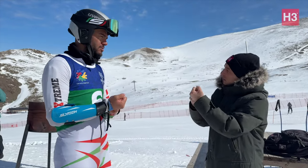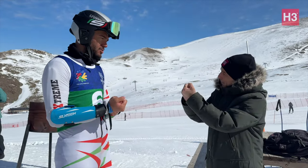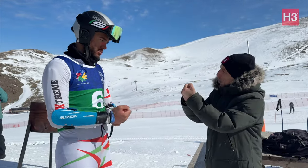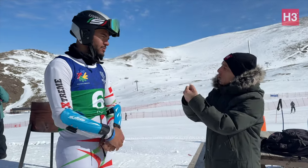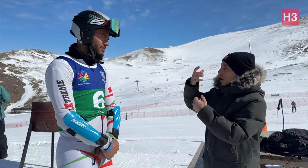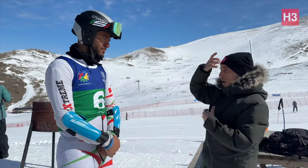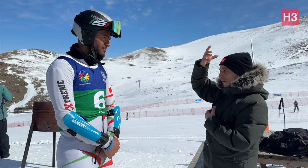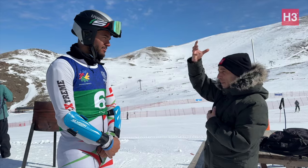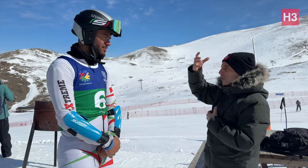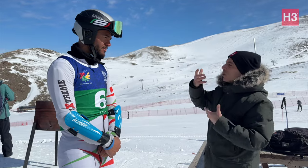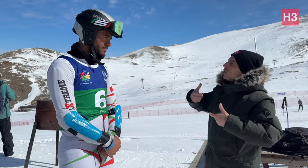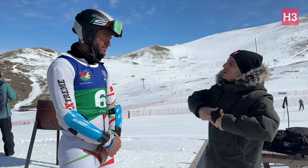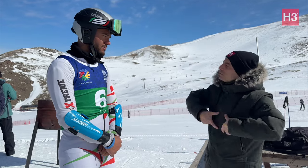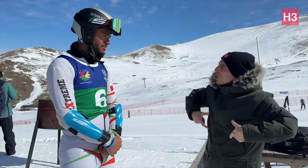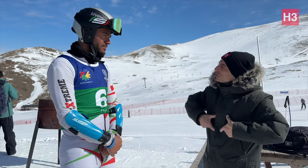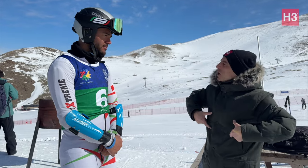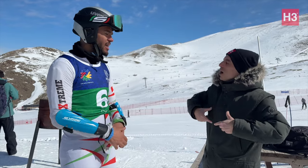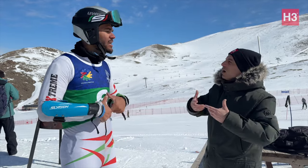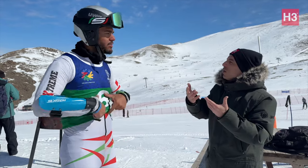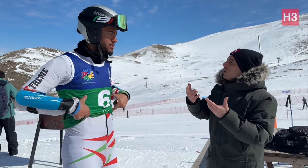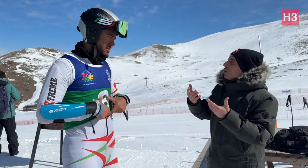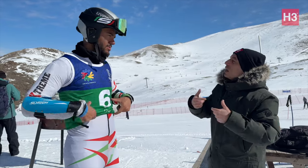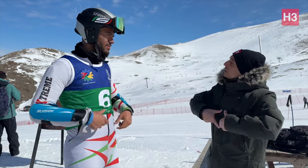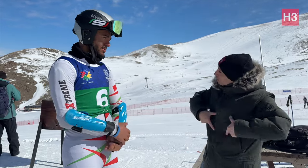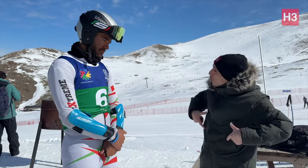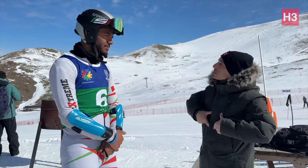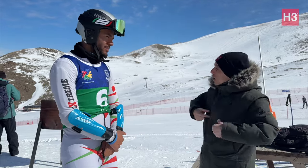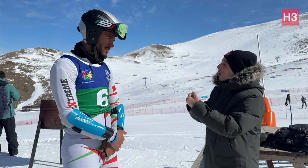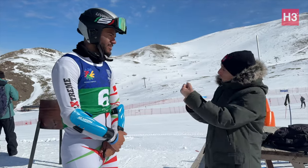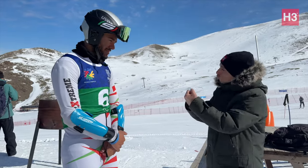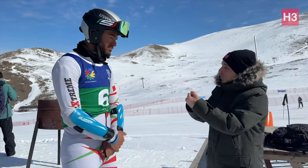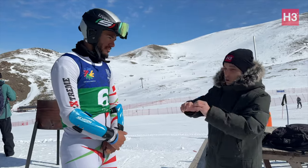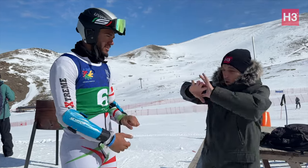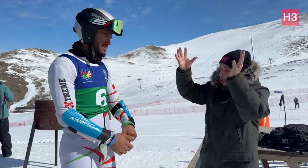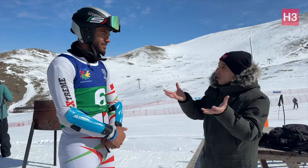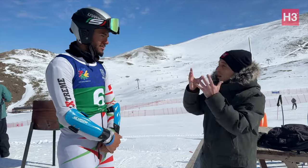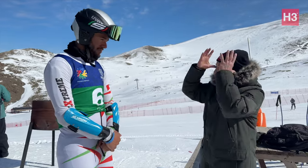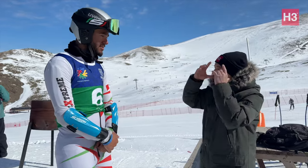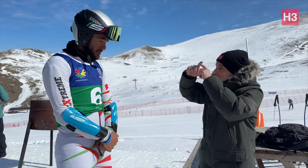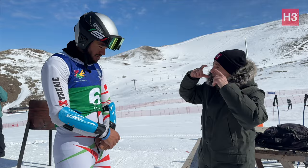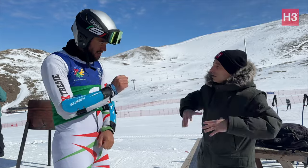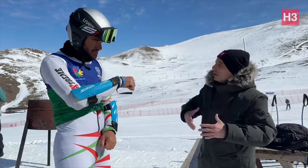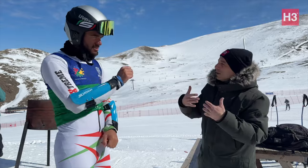[Amirali]: I had financial support. [Memnos]: From your government or a sponsor? [Amirali]: Sponsor. [Memnos]: Ah, a sponsor. Did they cover everything including the gears?